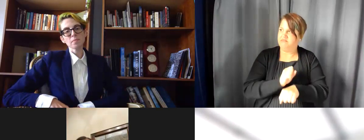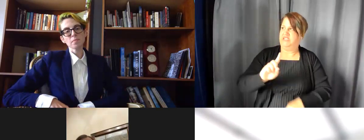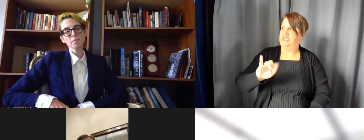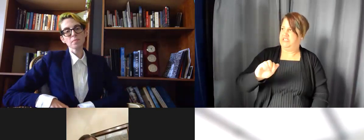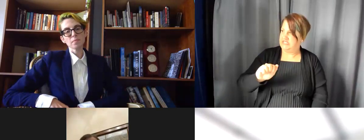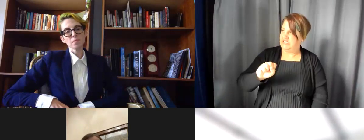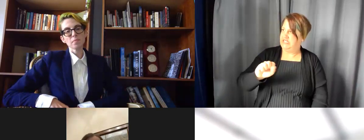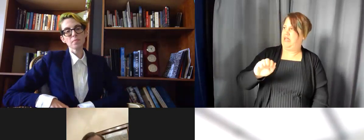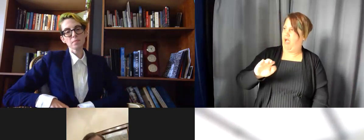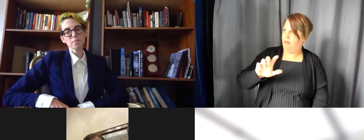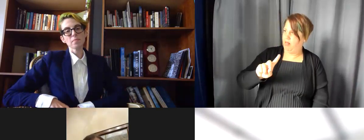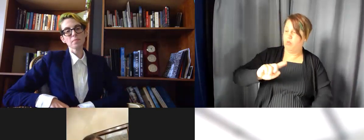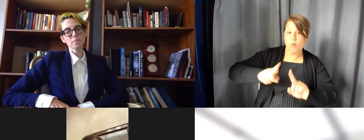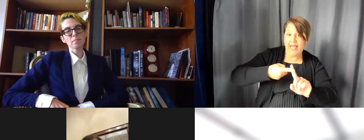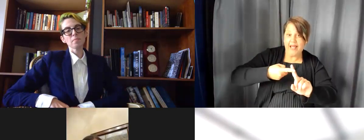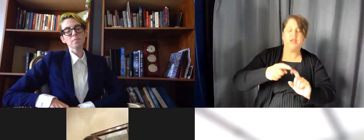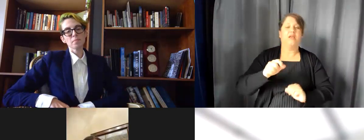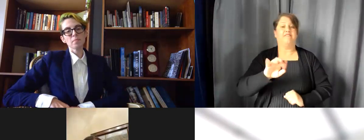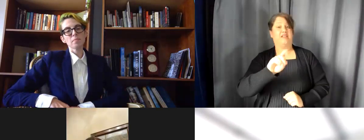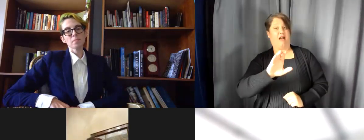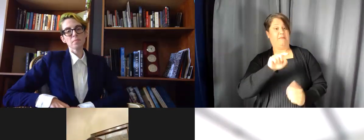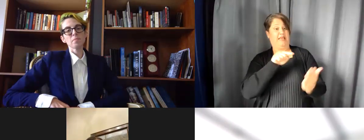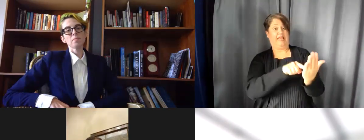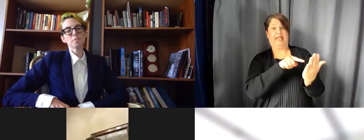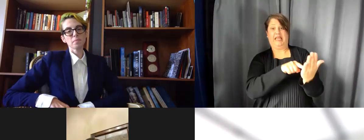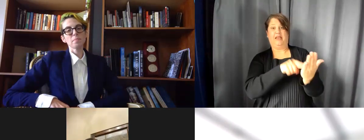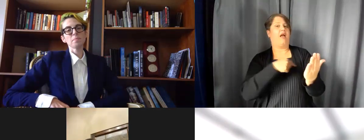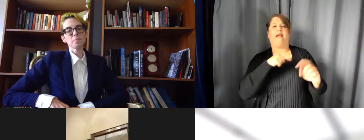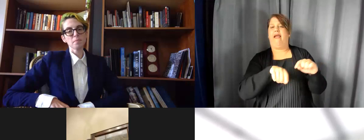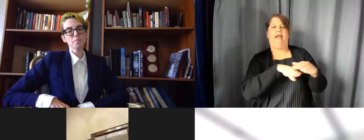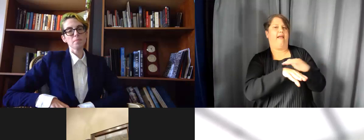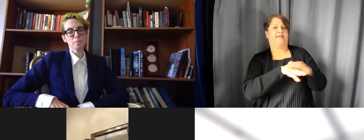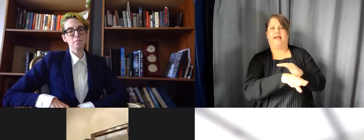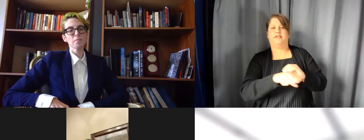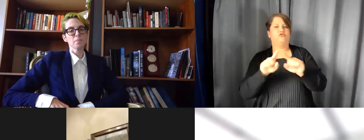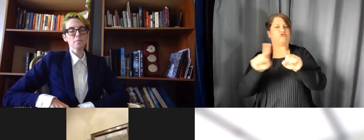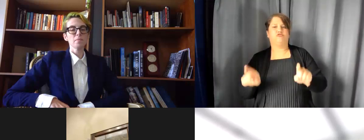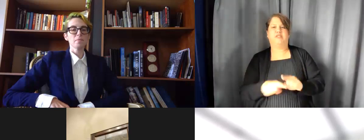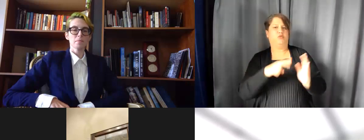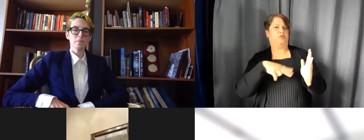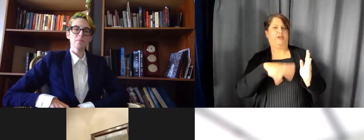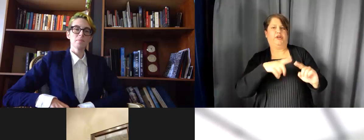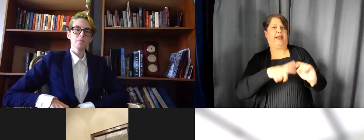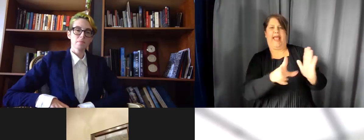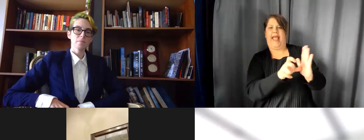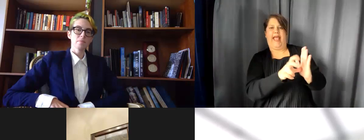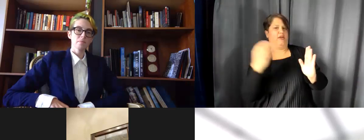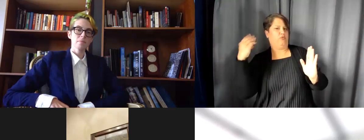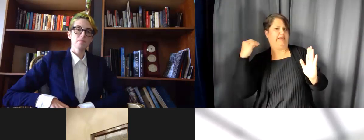Jordan Radford: i'm trying to read the document, and it is not accessible with my screen, or if it is accessible with my computer. Then Jordan Radford: there, there's no problem there